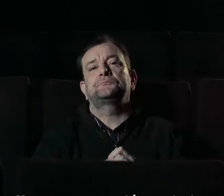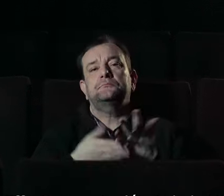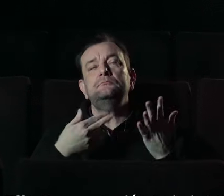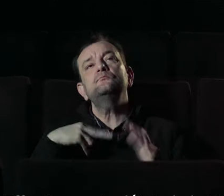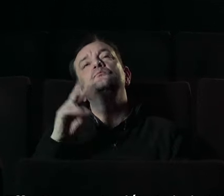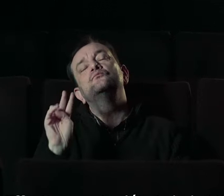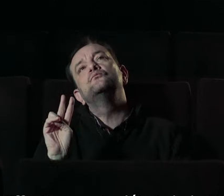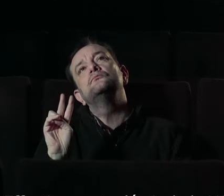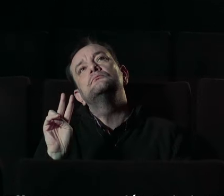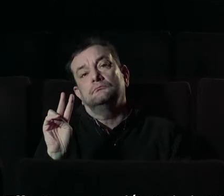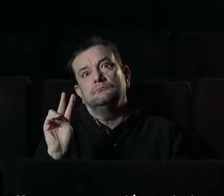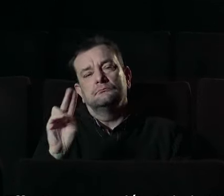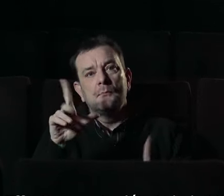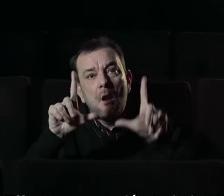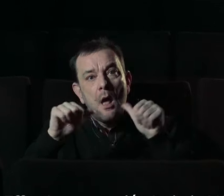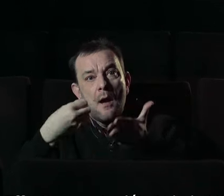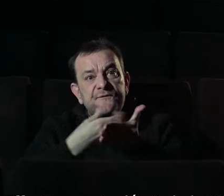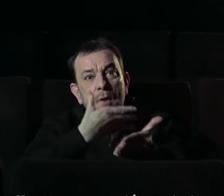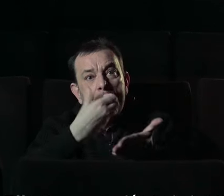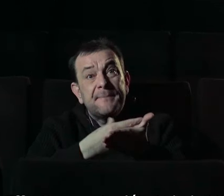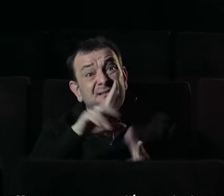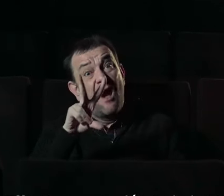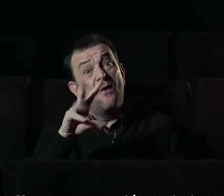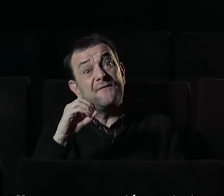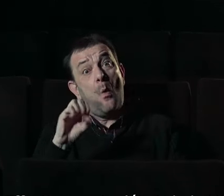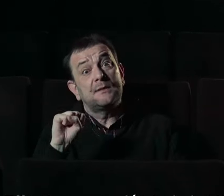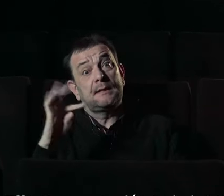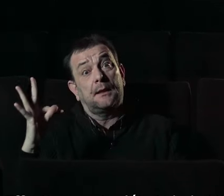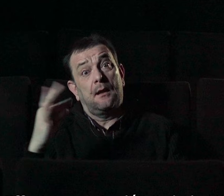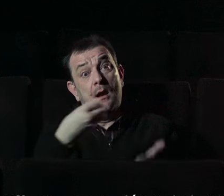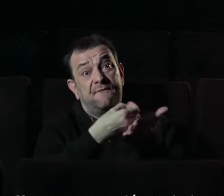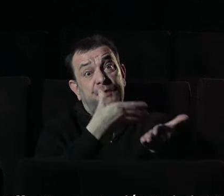Indeed, it was the original version with French subtitles,